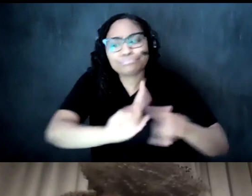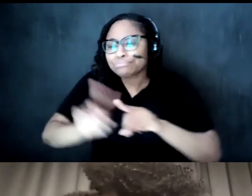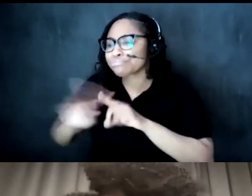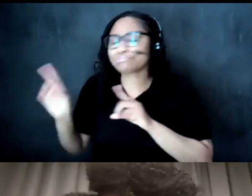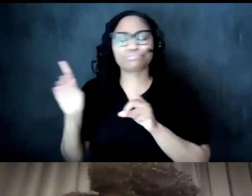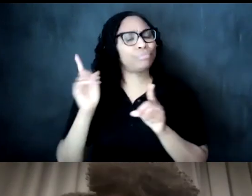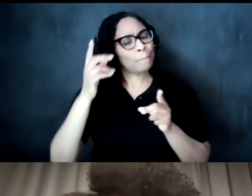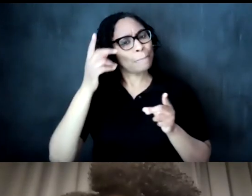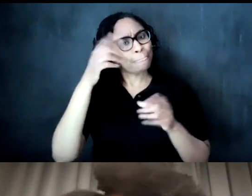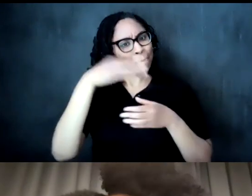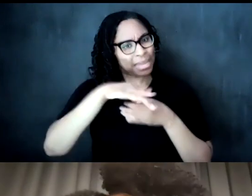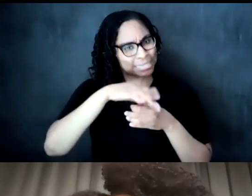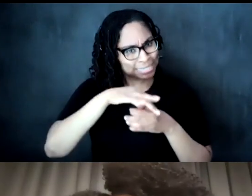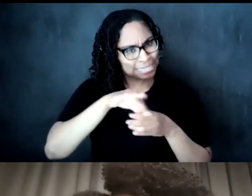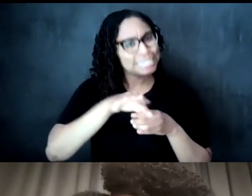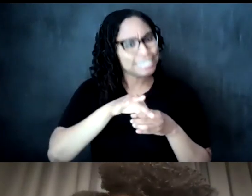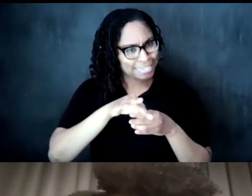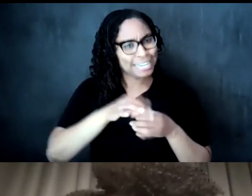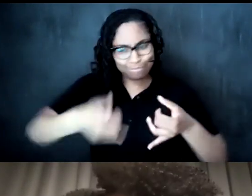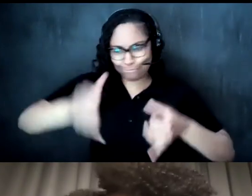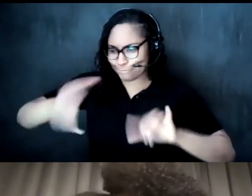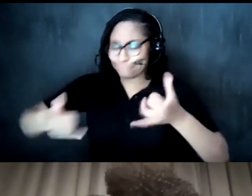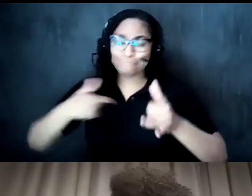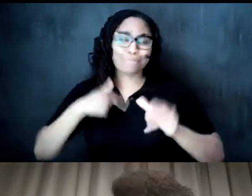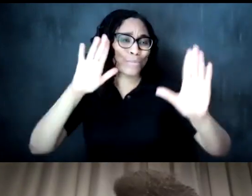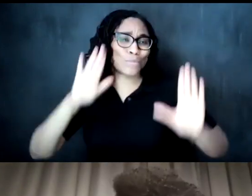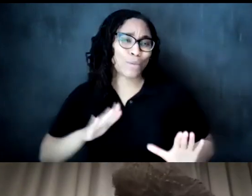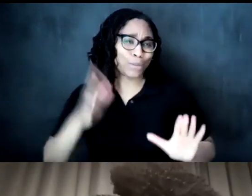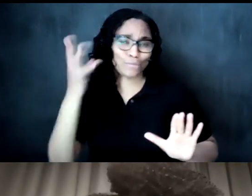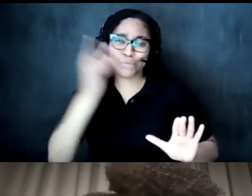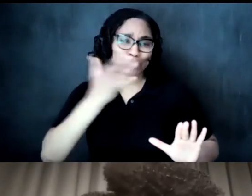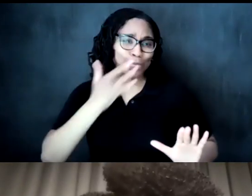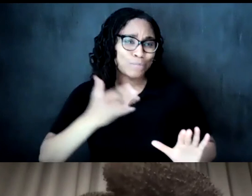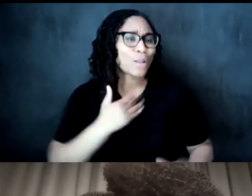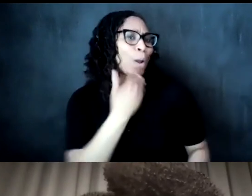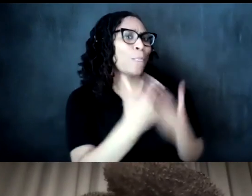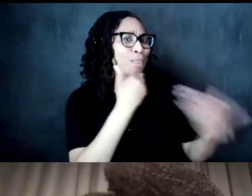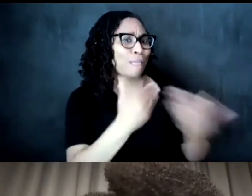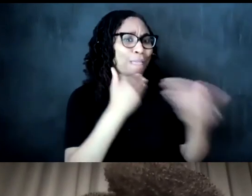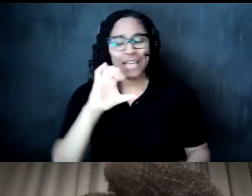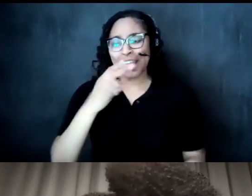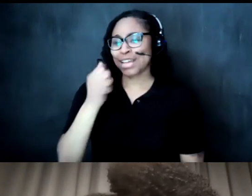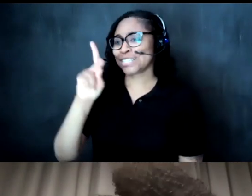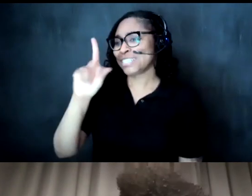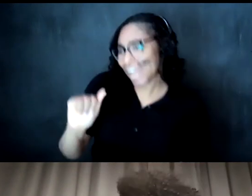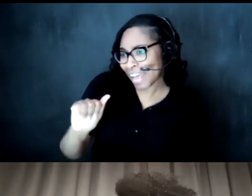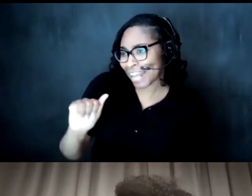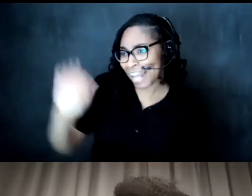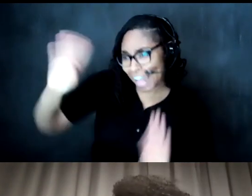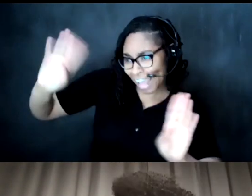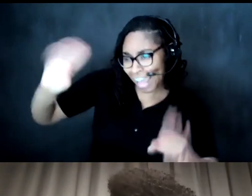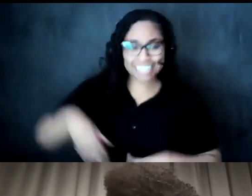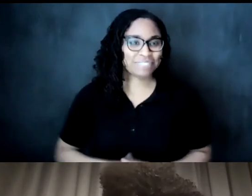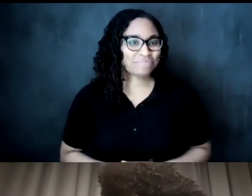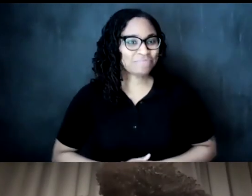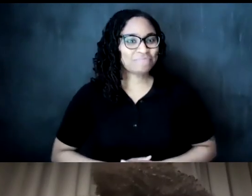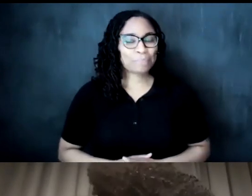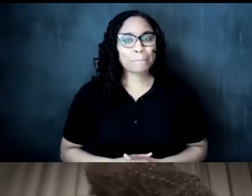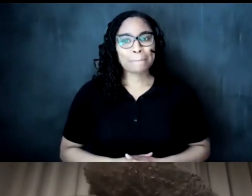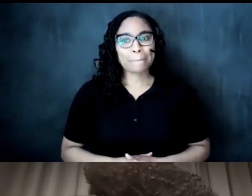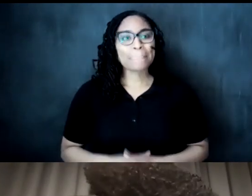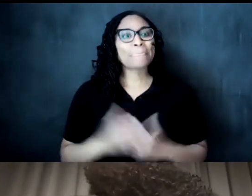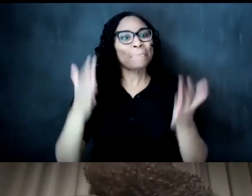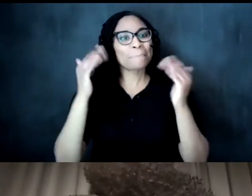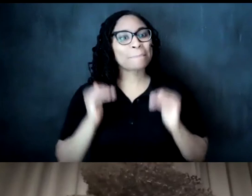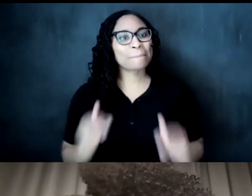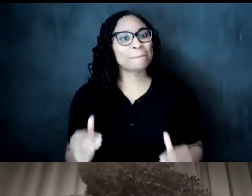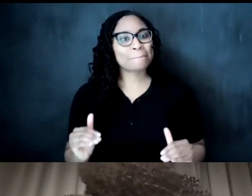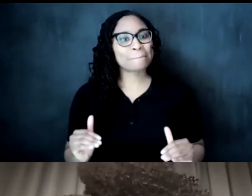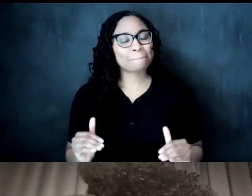it was a great birthday oh wow naka thank you shaka hey chaka um our next um question or i